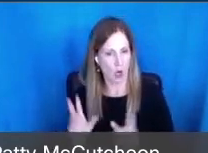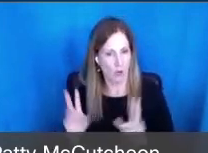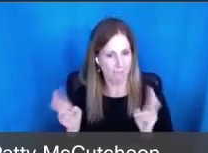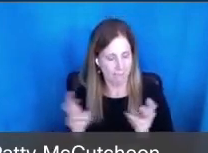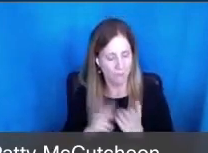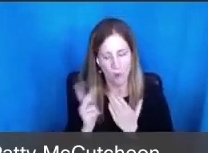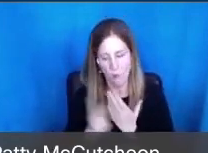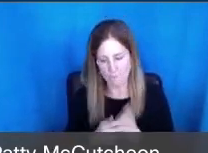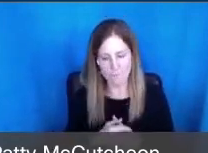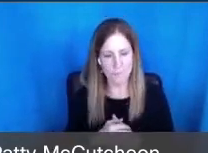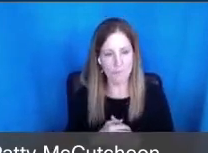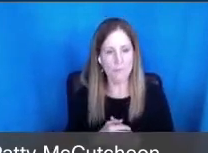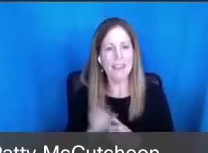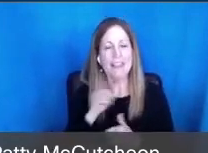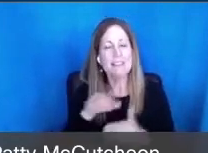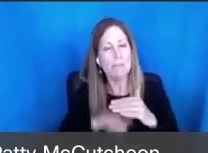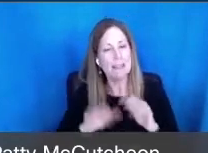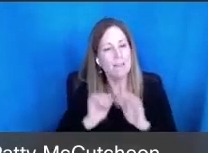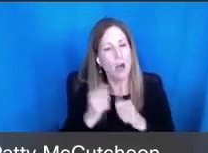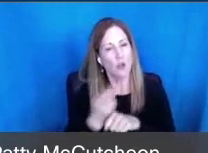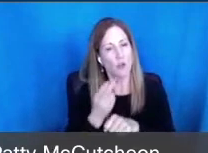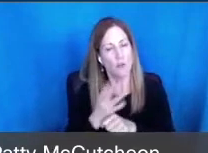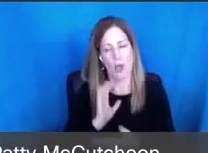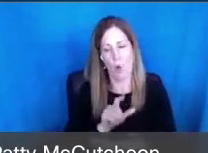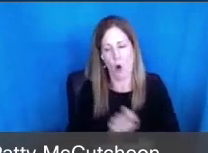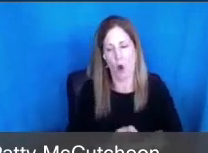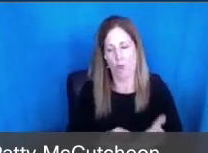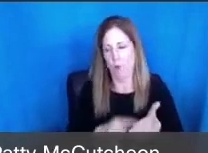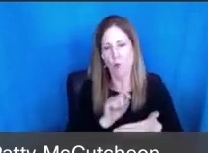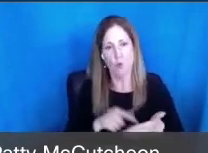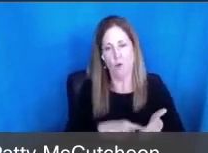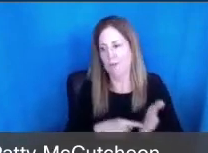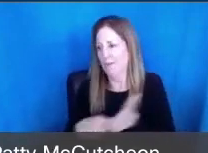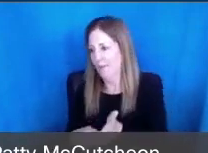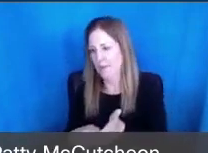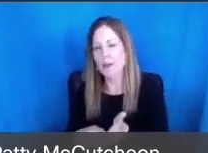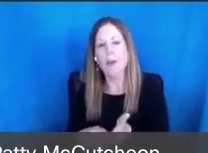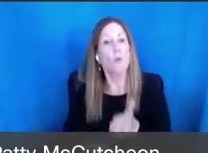and the basics of how to use our authoring tool. We found that we had a gap in the logistics and nuances